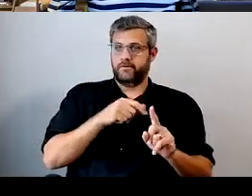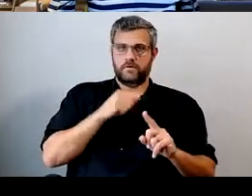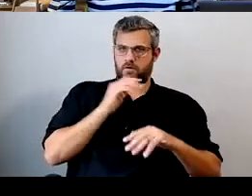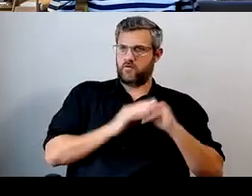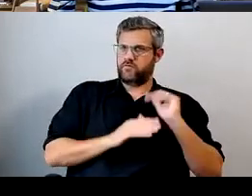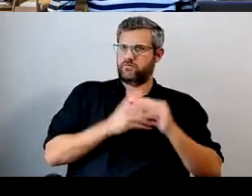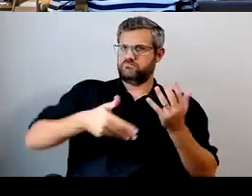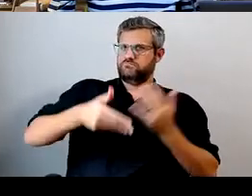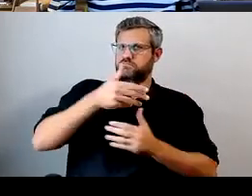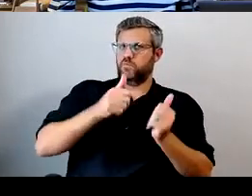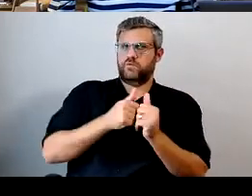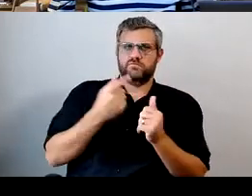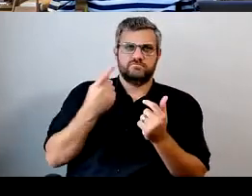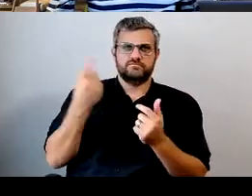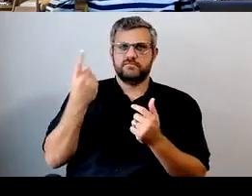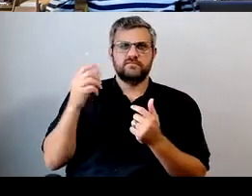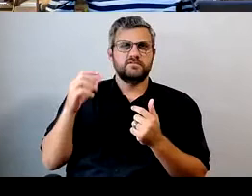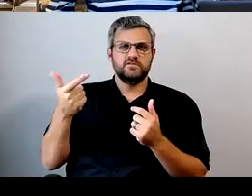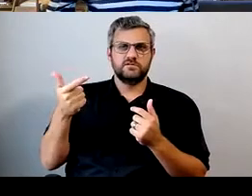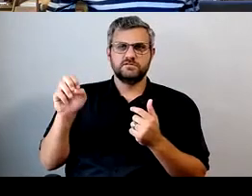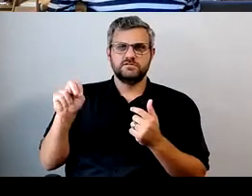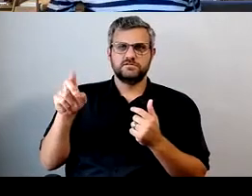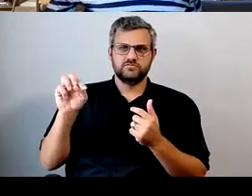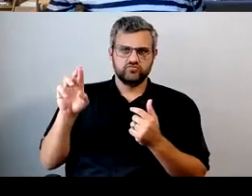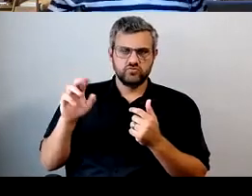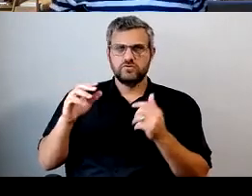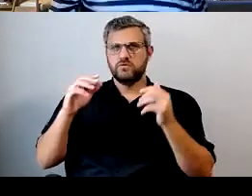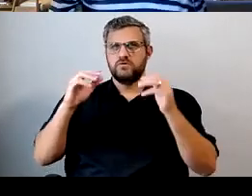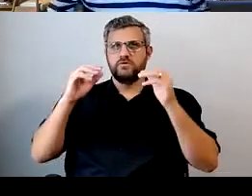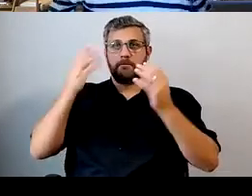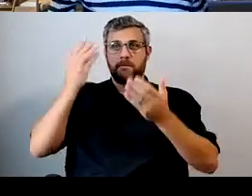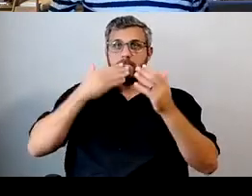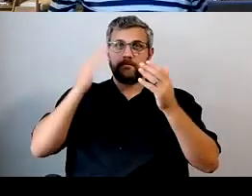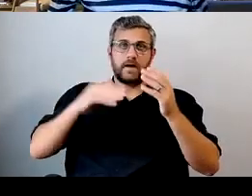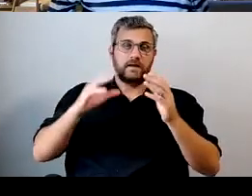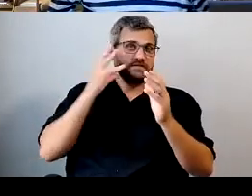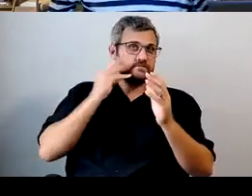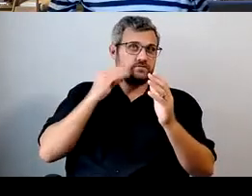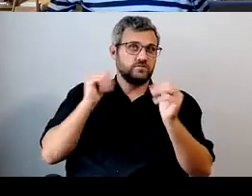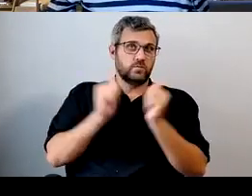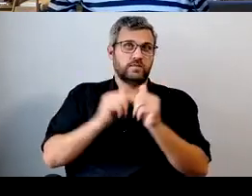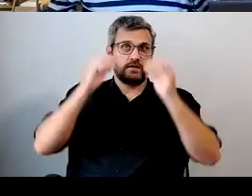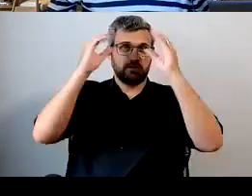certain gender or people, teachers, there's been a bad experience in class. So just being sensitive to that